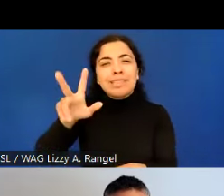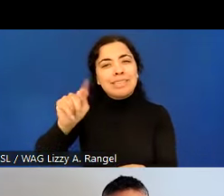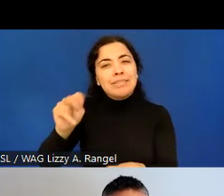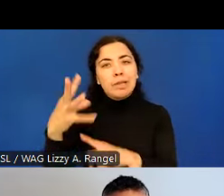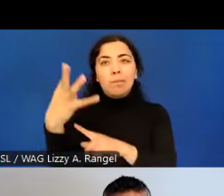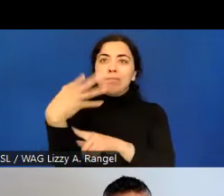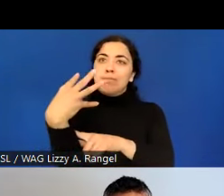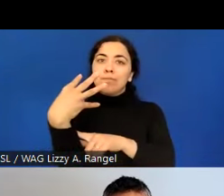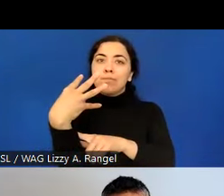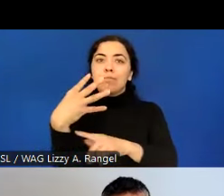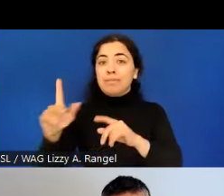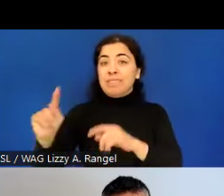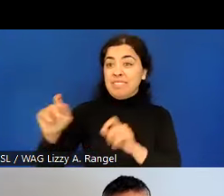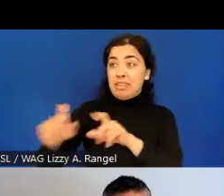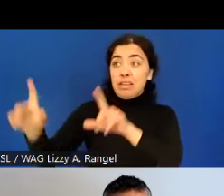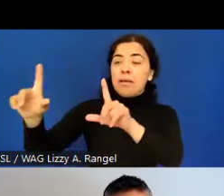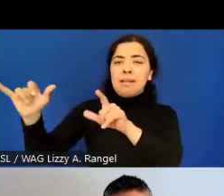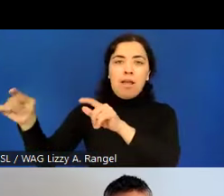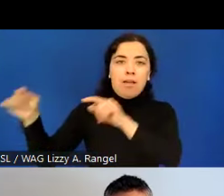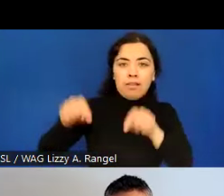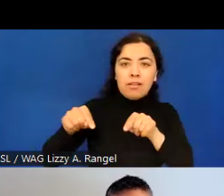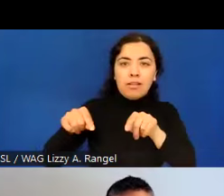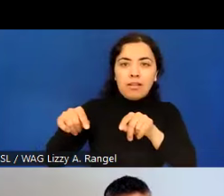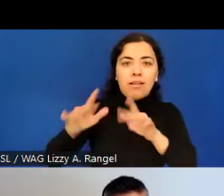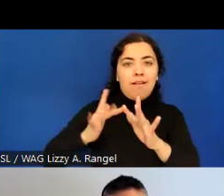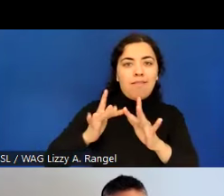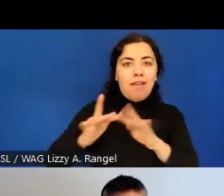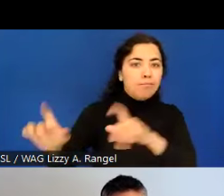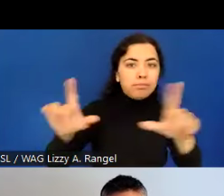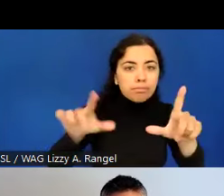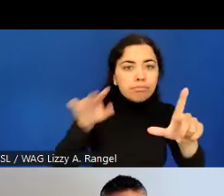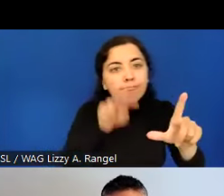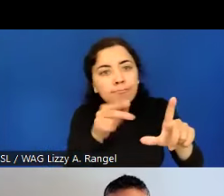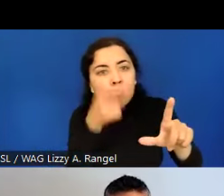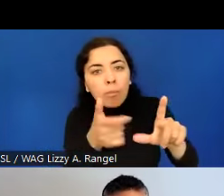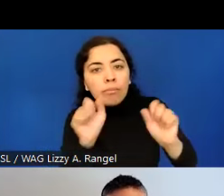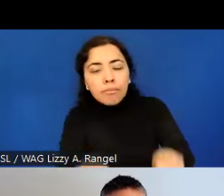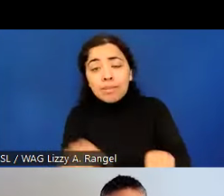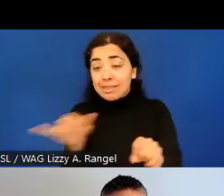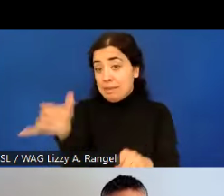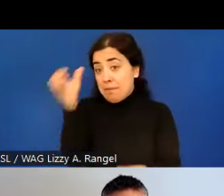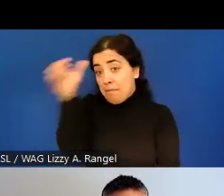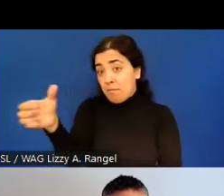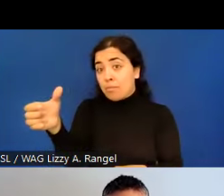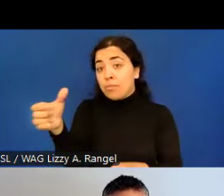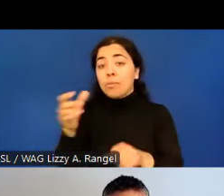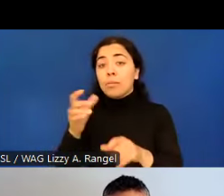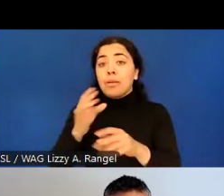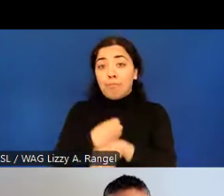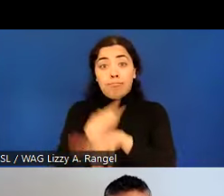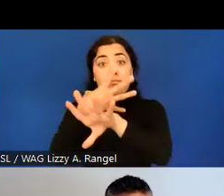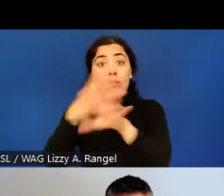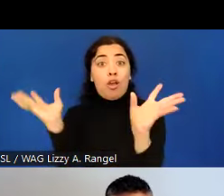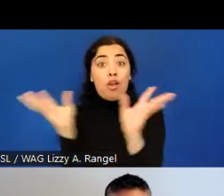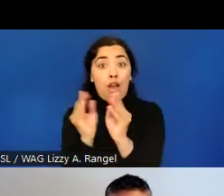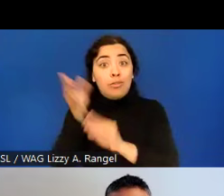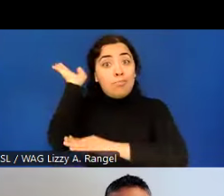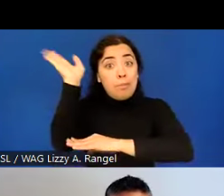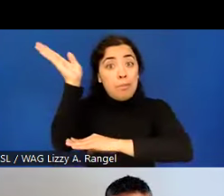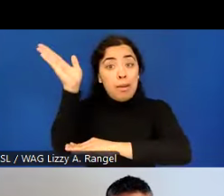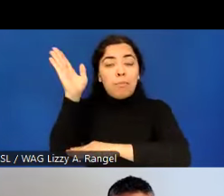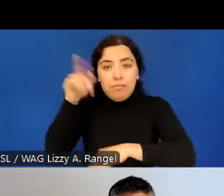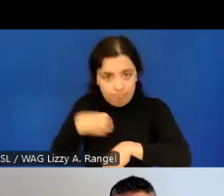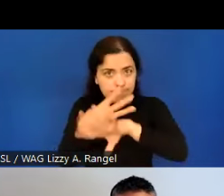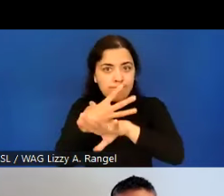web. It can also involve broadcasting a video conference to the web. In both cases audiences